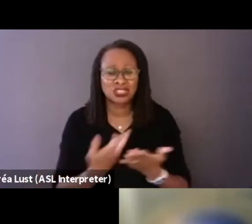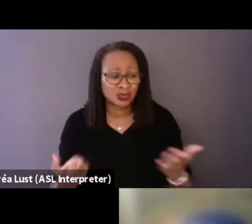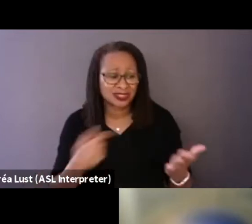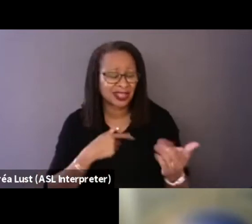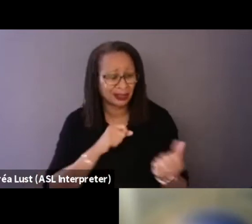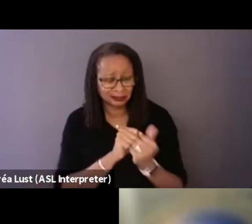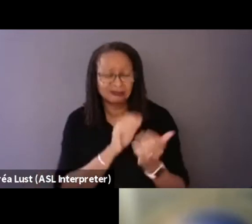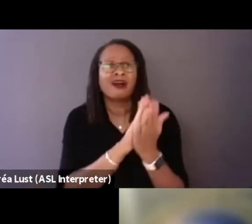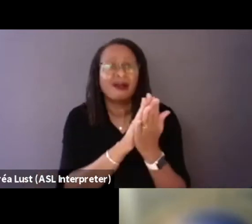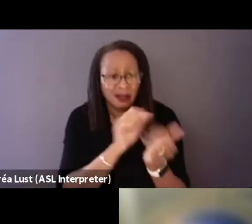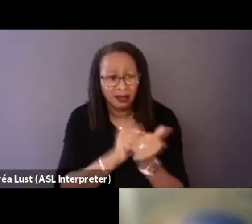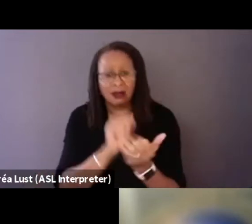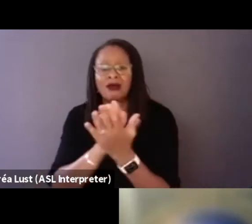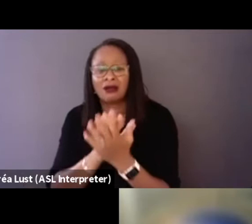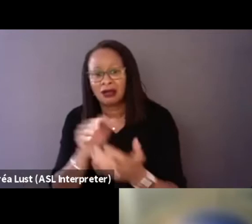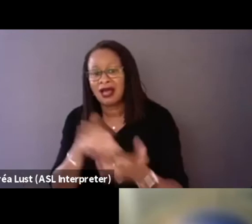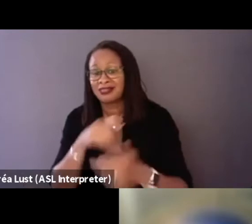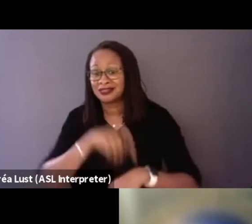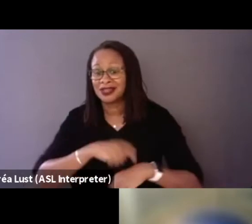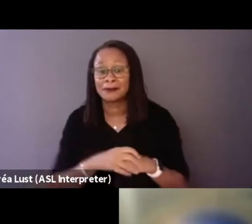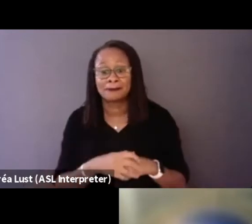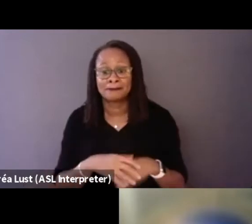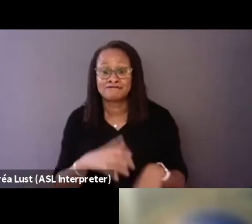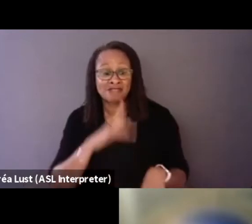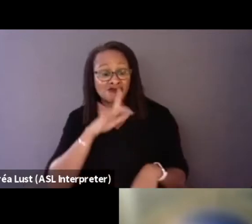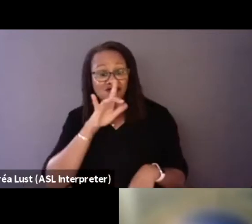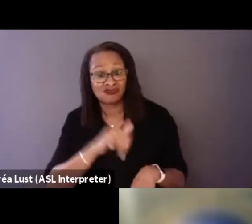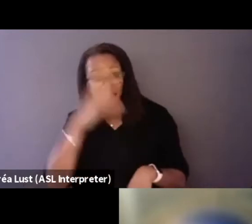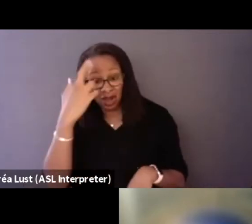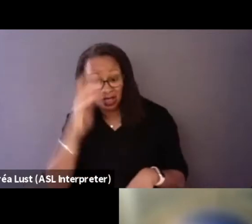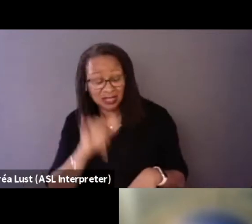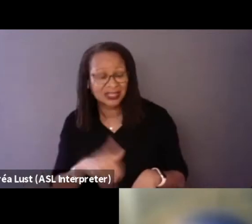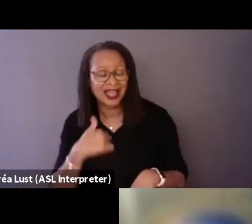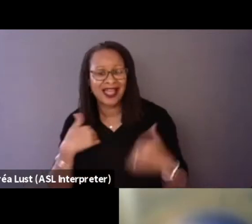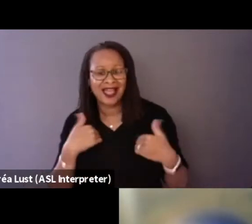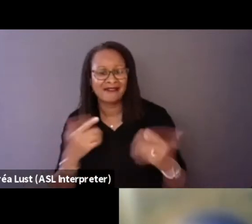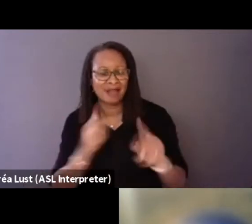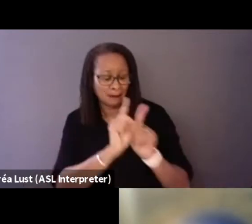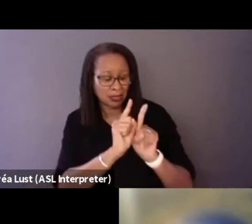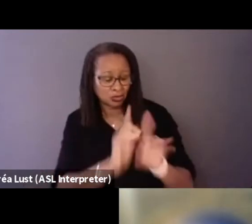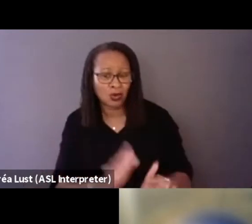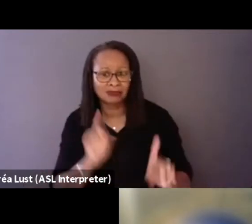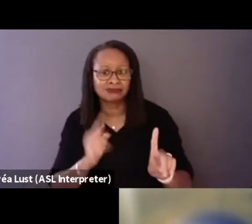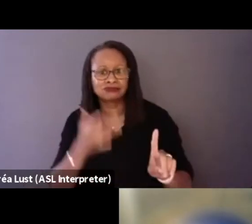And I just realized that. And luckily I had a mentor by my side, I had a great support system,